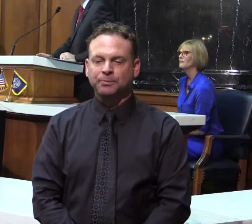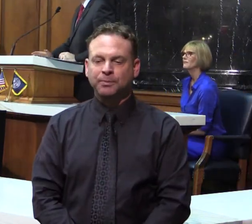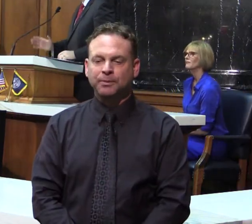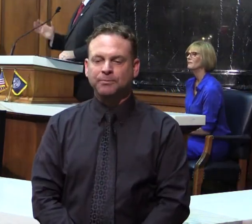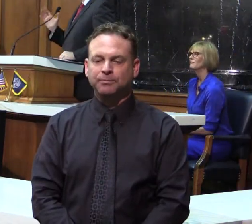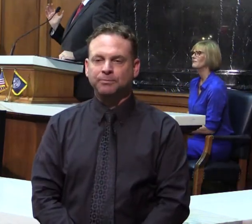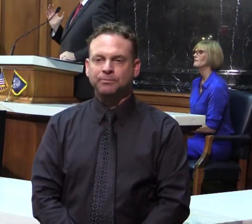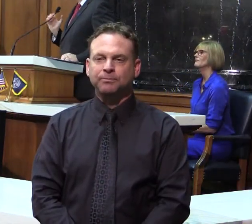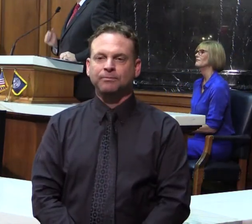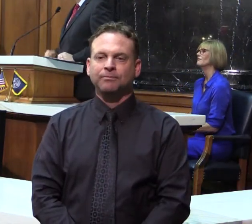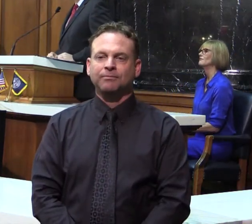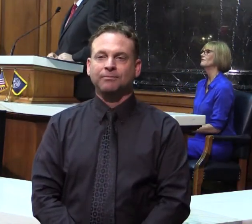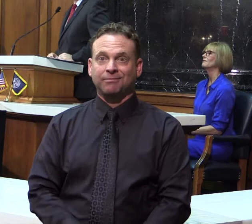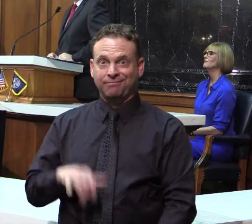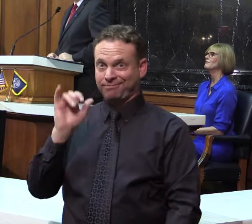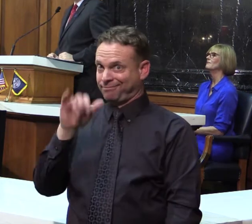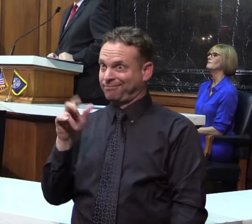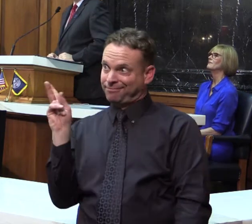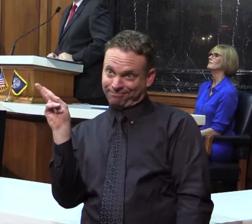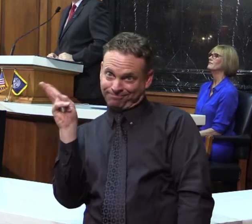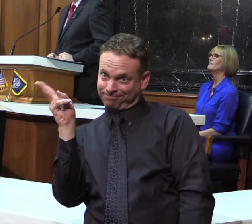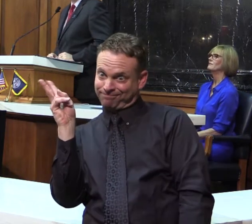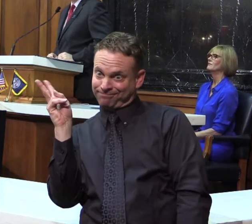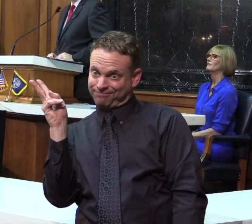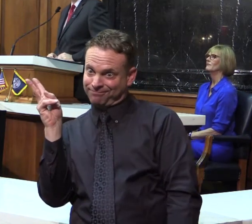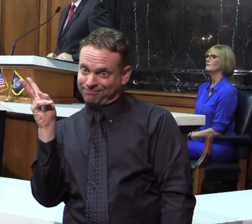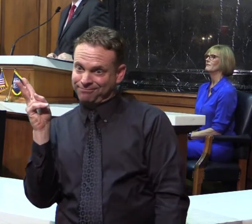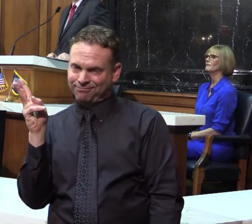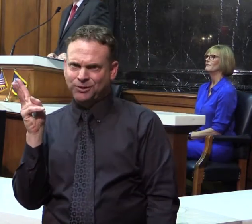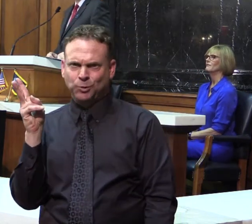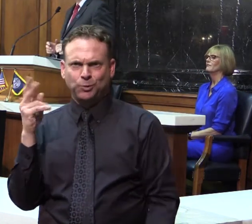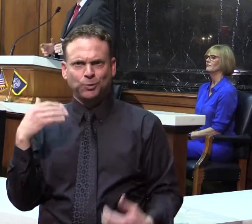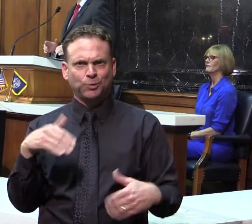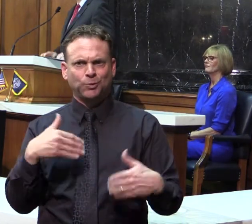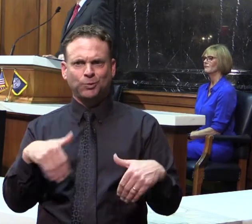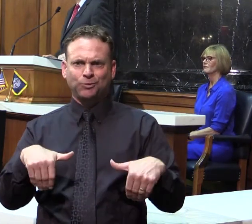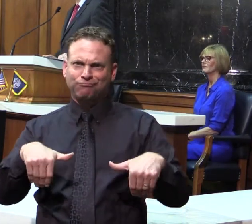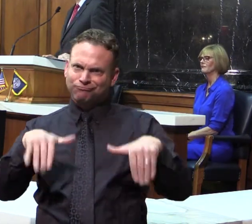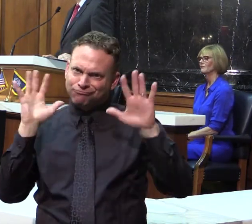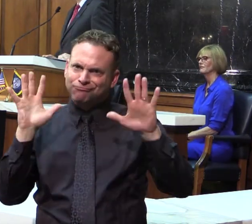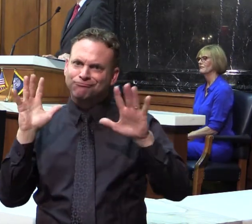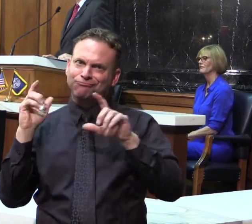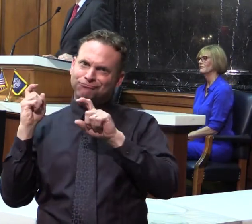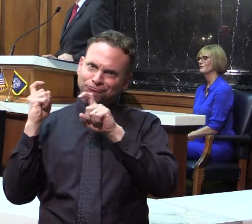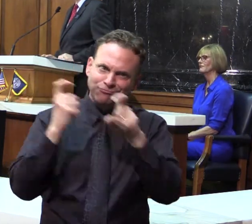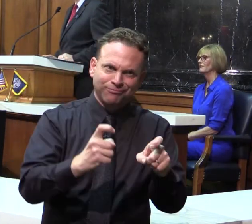Both have made tremendous contributions to our state … and both have lived lives full